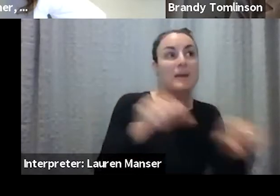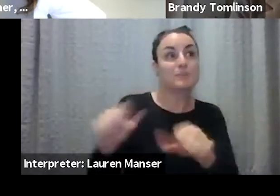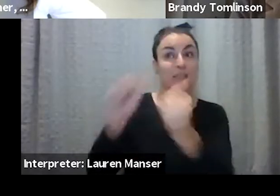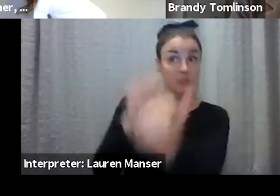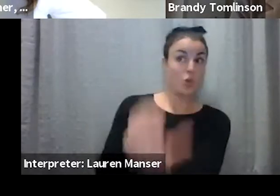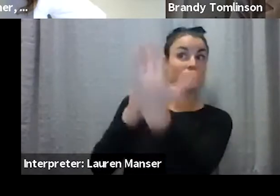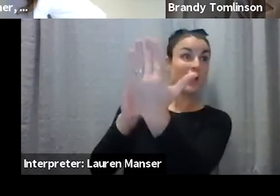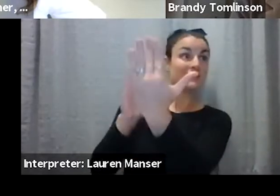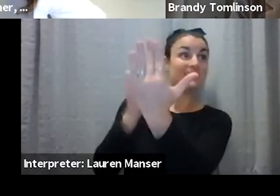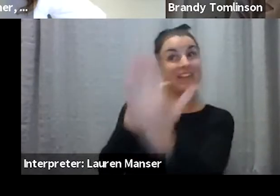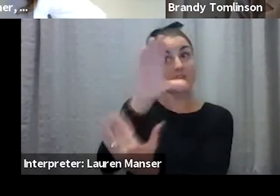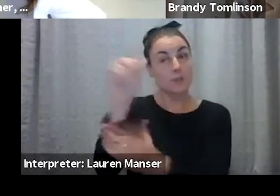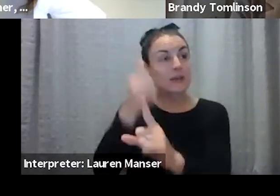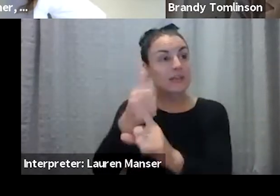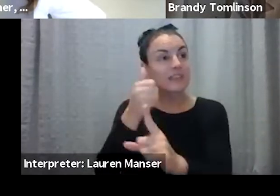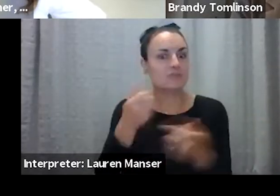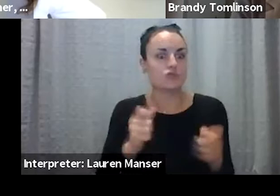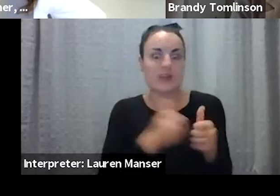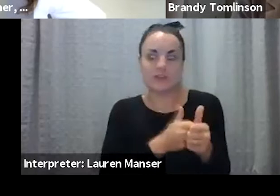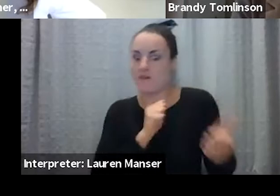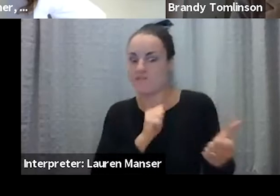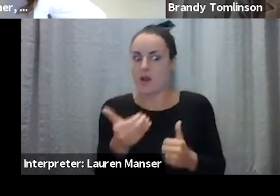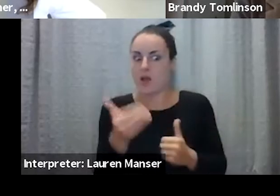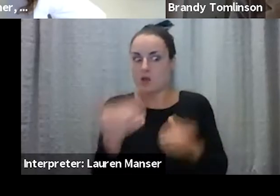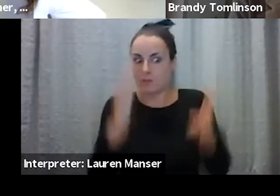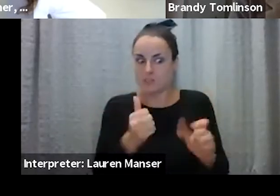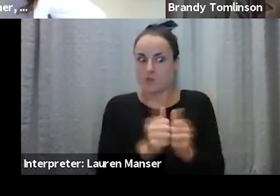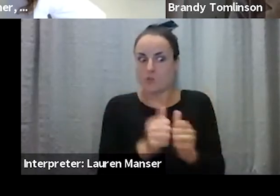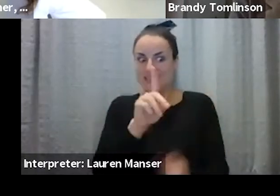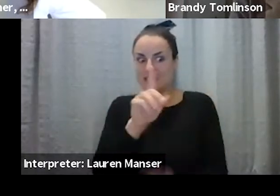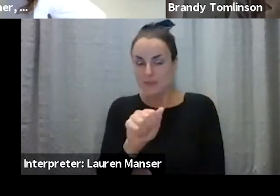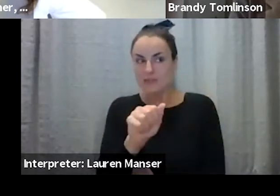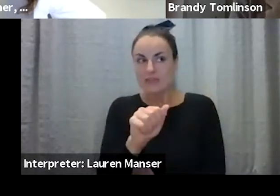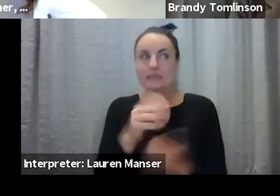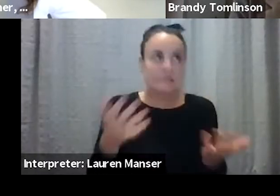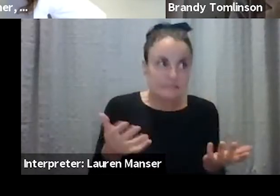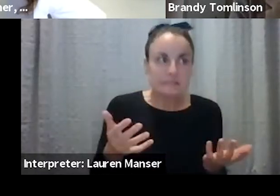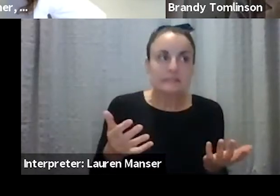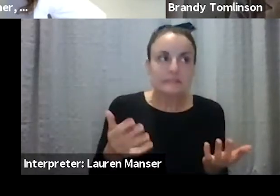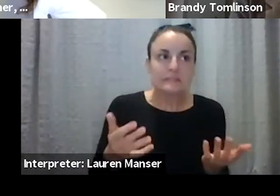how people with disabilities are impacted, and therefore further marginalizing people with disabilities